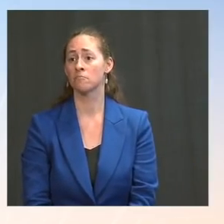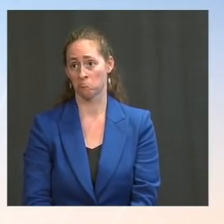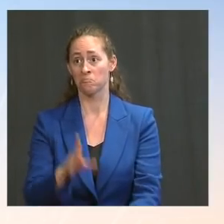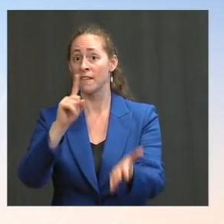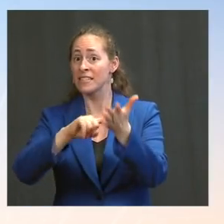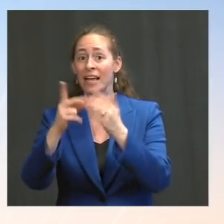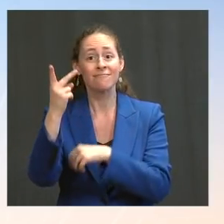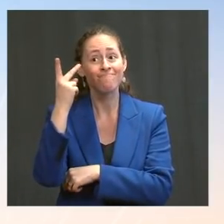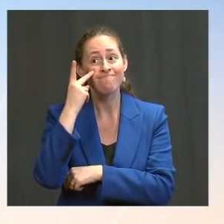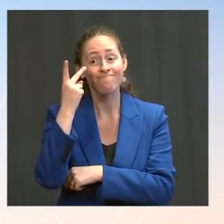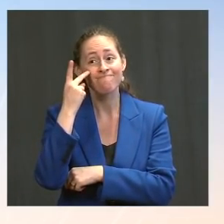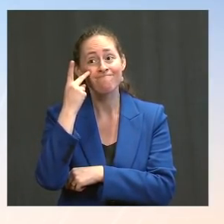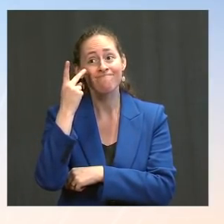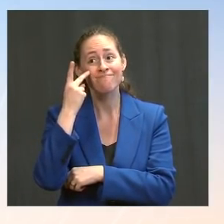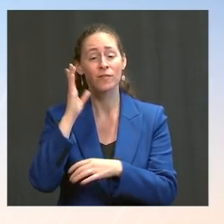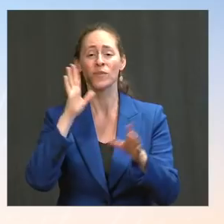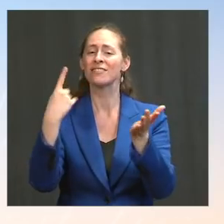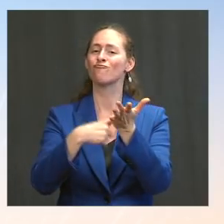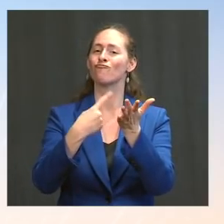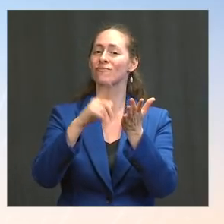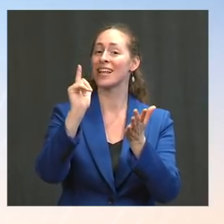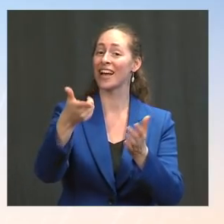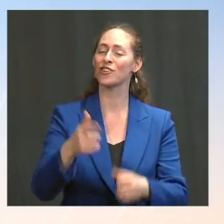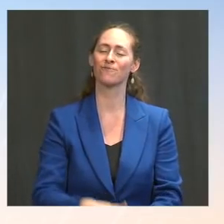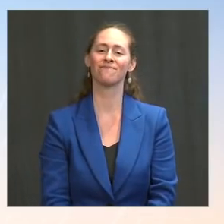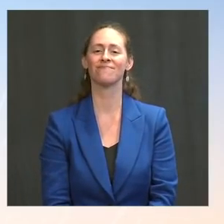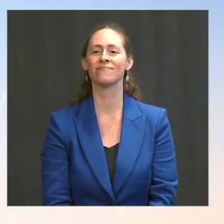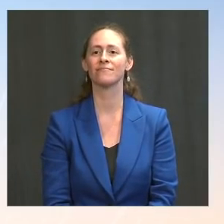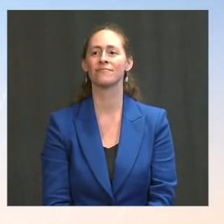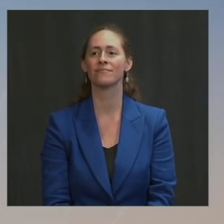that would address issues like building standards and condo association oversight and building recertification? Ms. Psaki: Let's see what the investigation concludes,